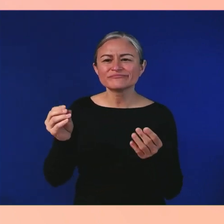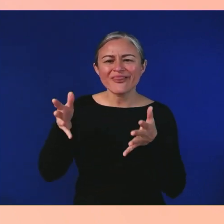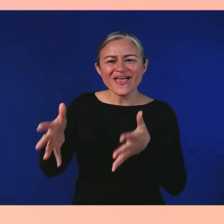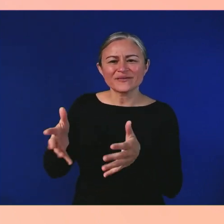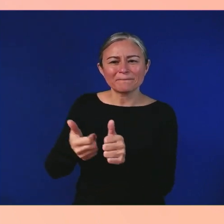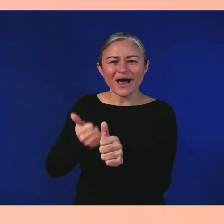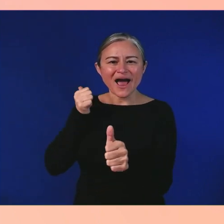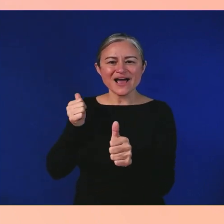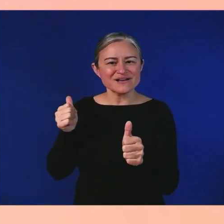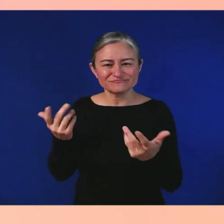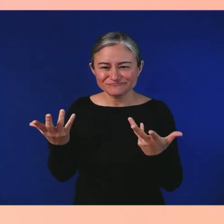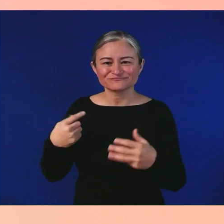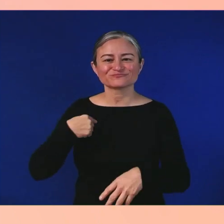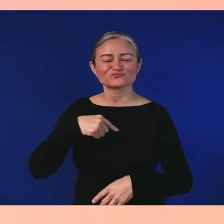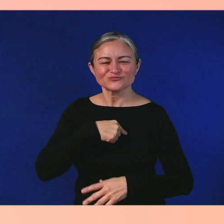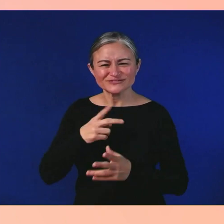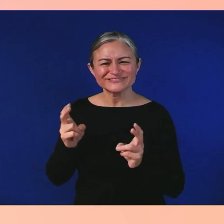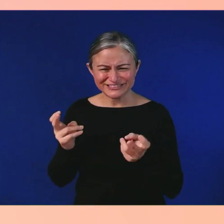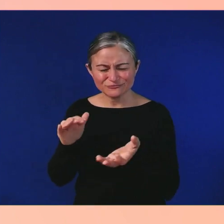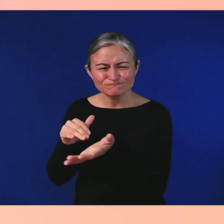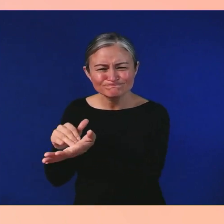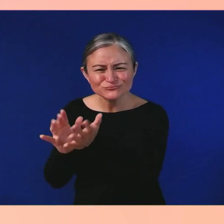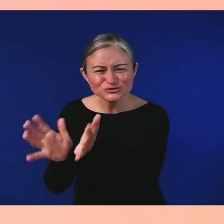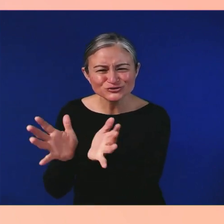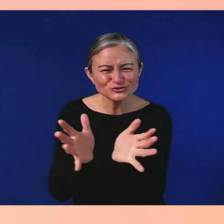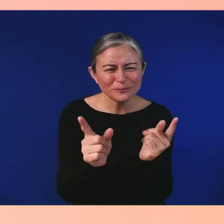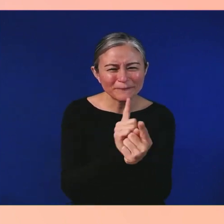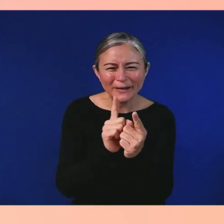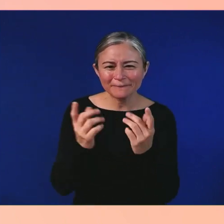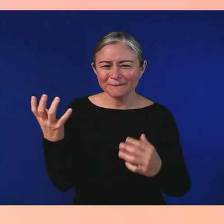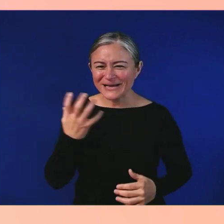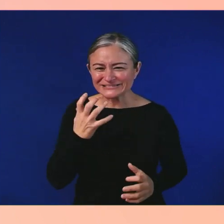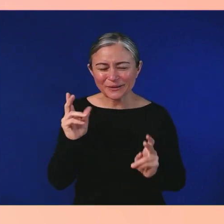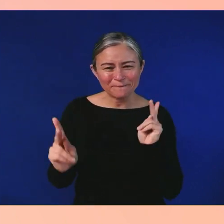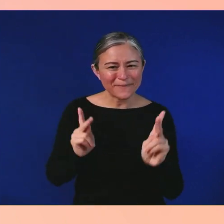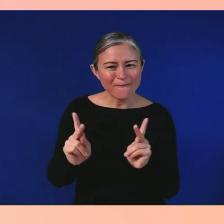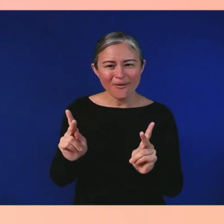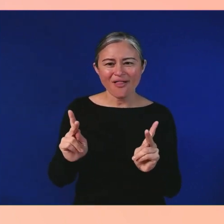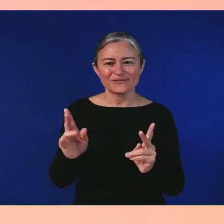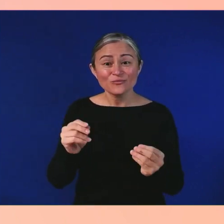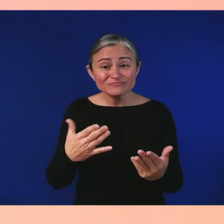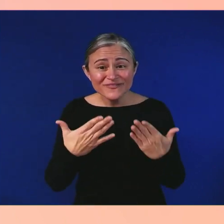Thank you Irene again for being with us today. I will say that we're also proud to help on that,